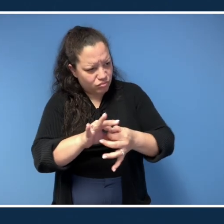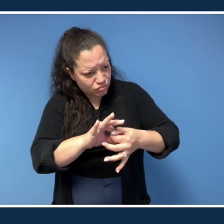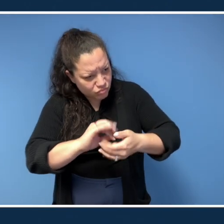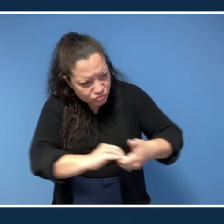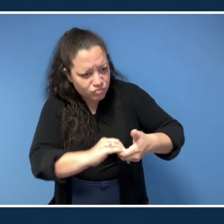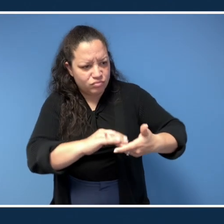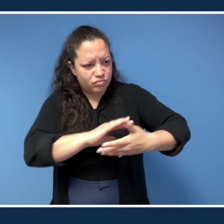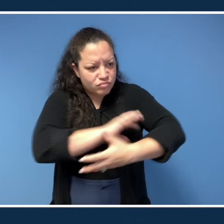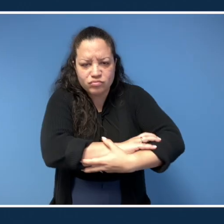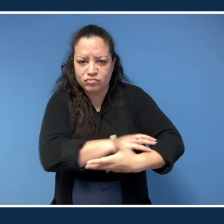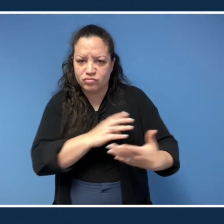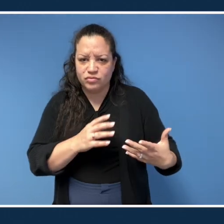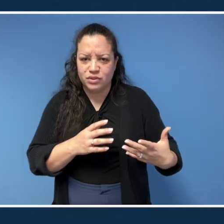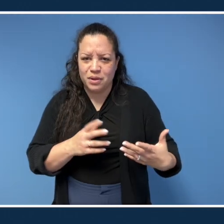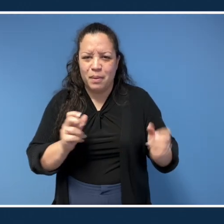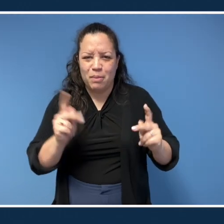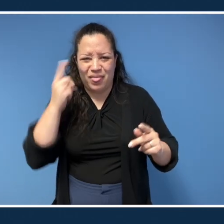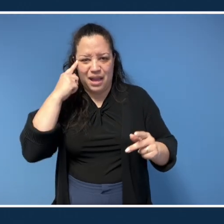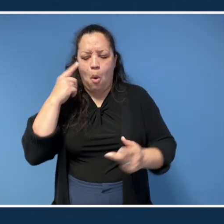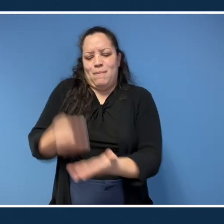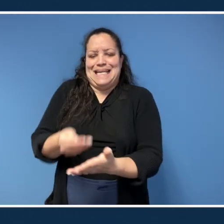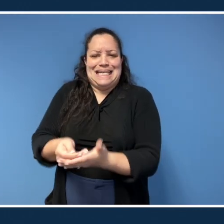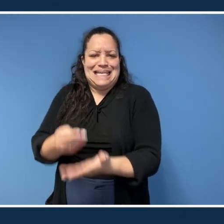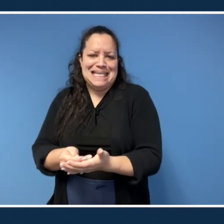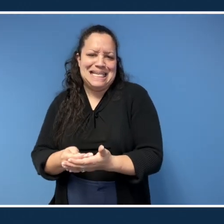immediately comes to mind. And what I want to do is take the what I